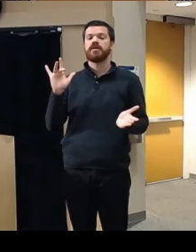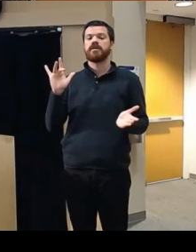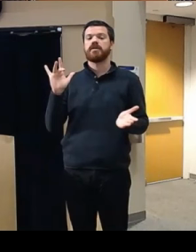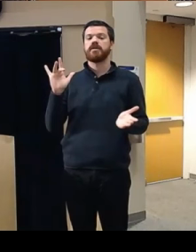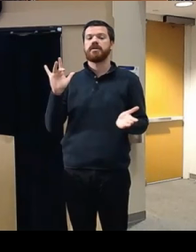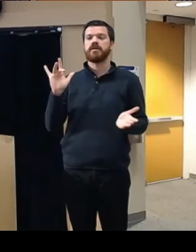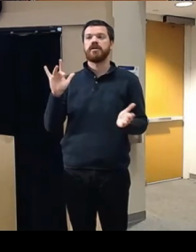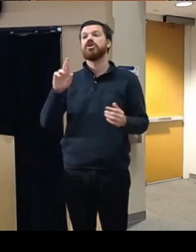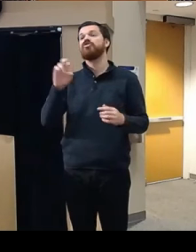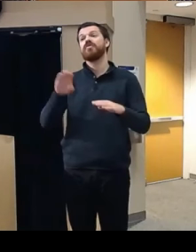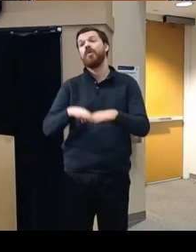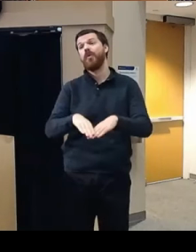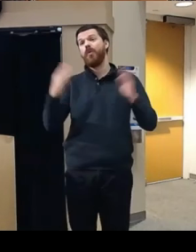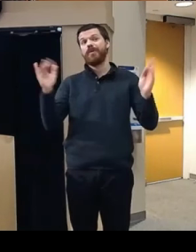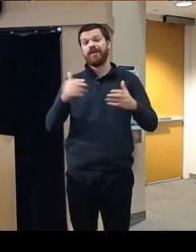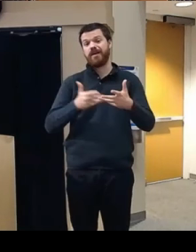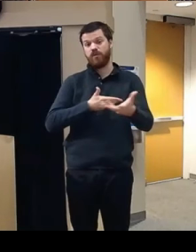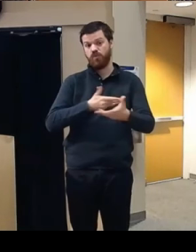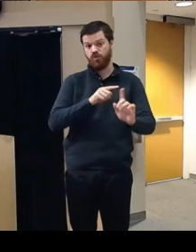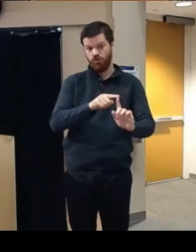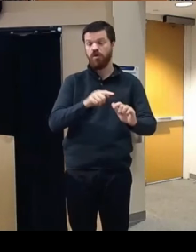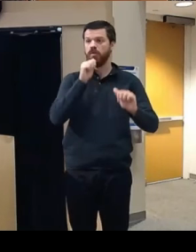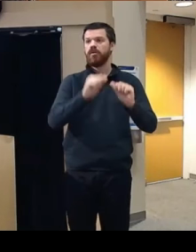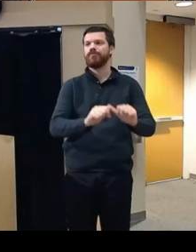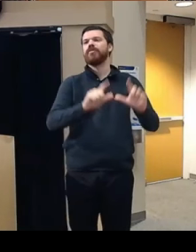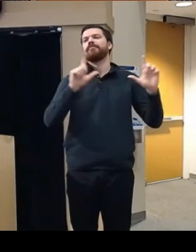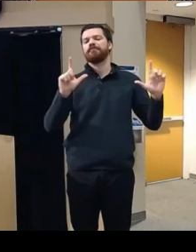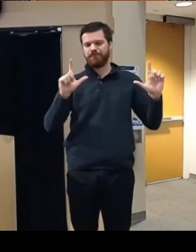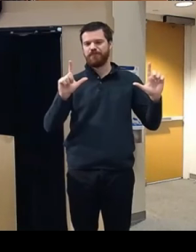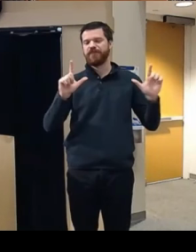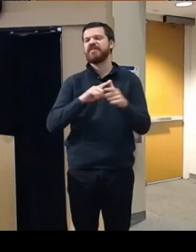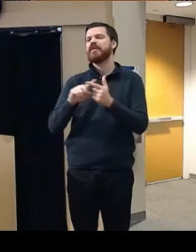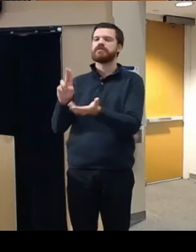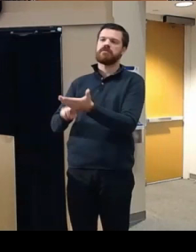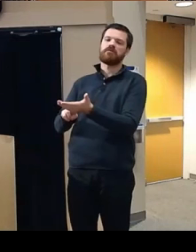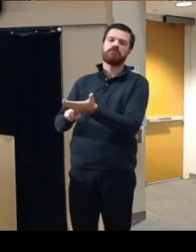um reopen the encounter it'll bring it up this way and I can sign by clicking this